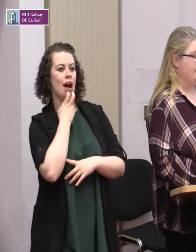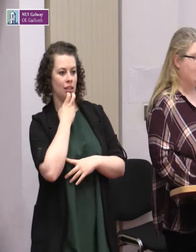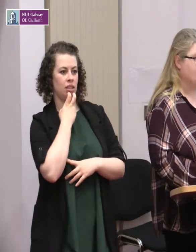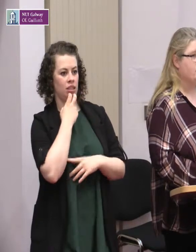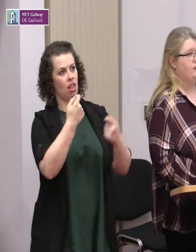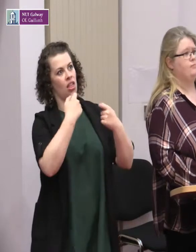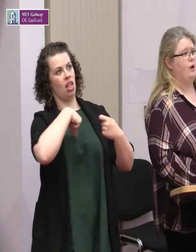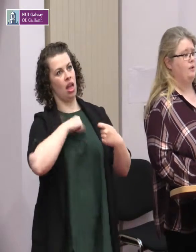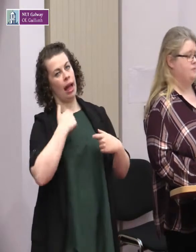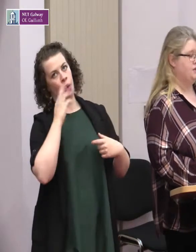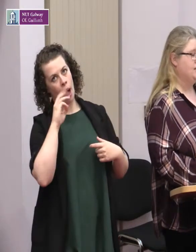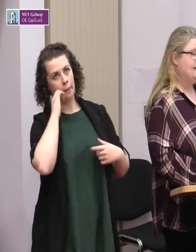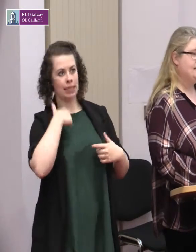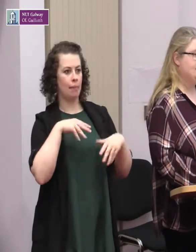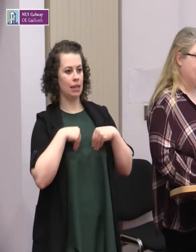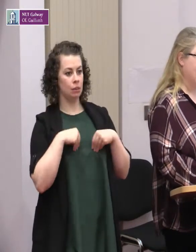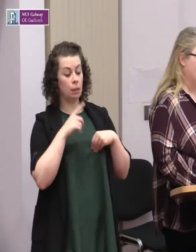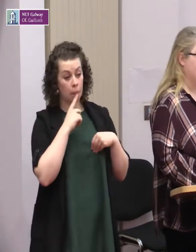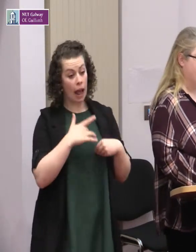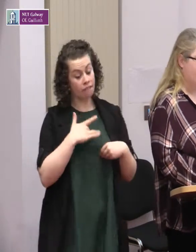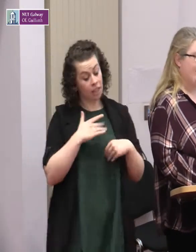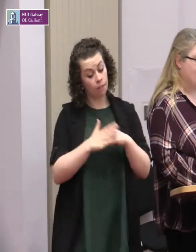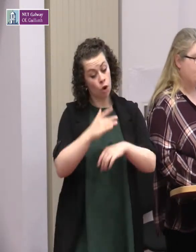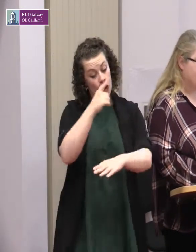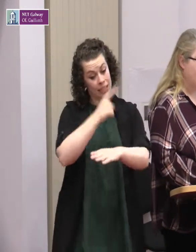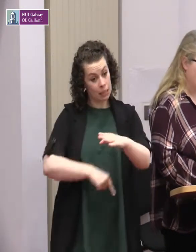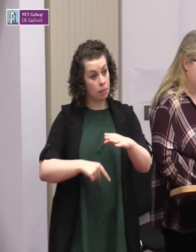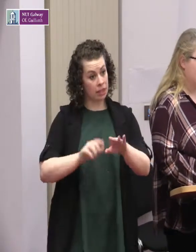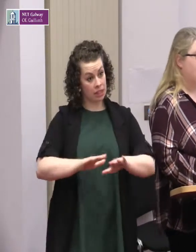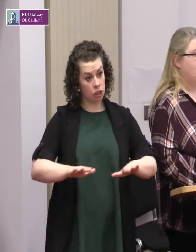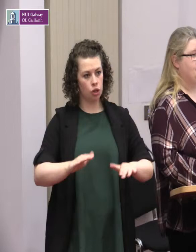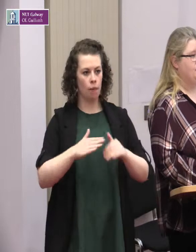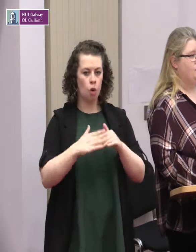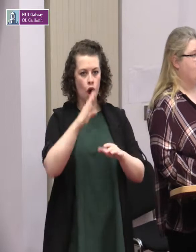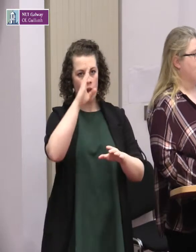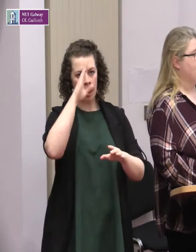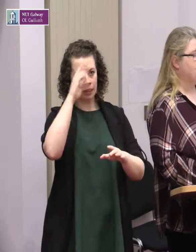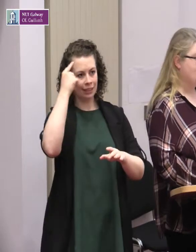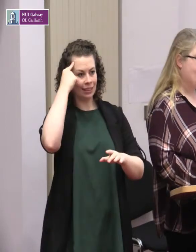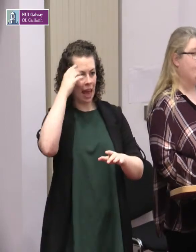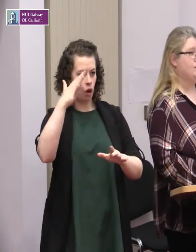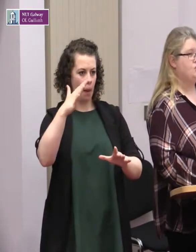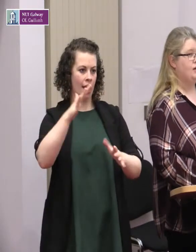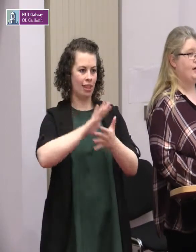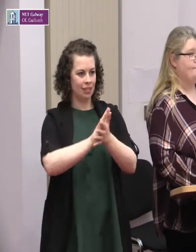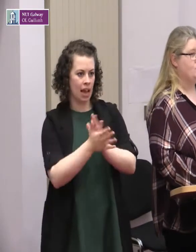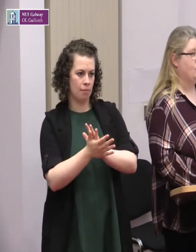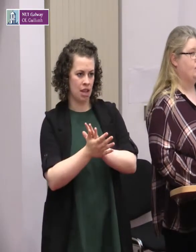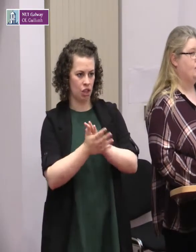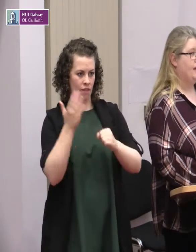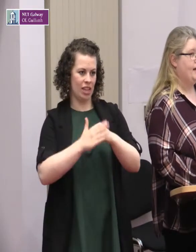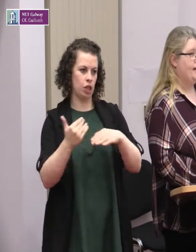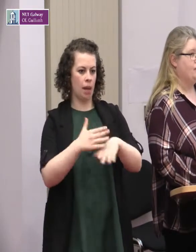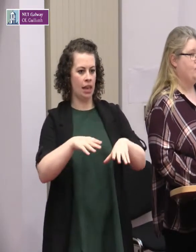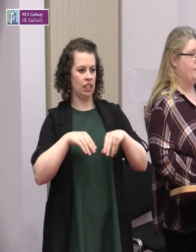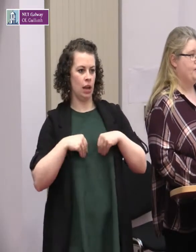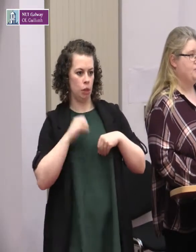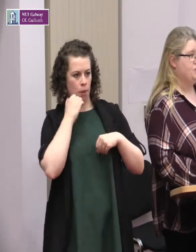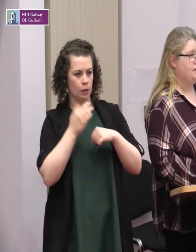behavioural problems and psychopathological model, the notion of the damage done by adoption